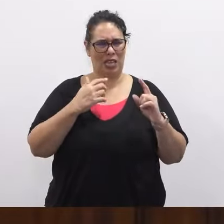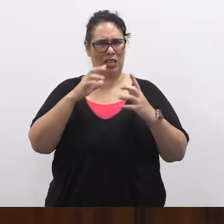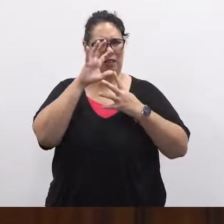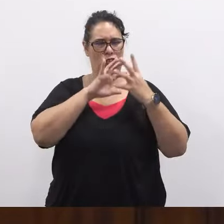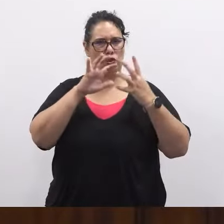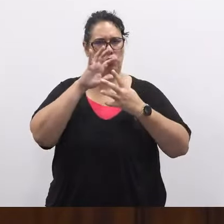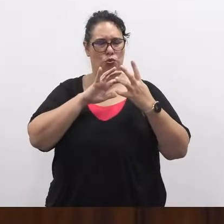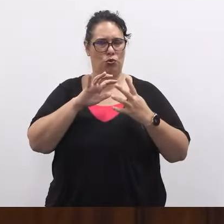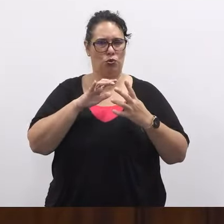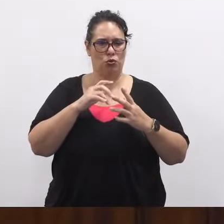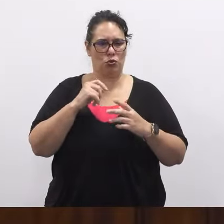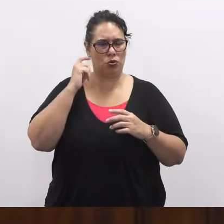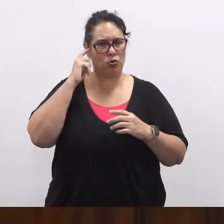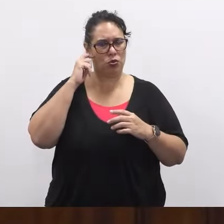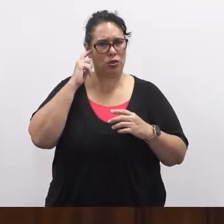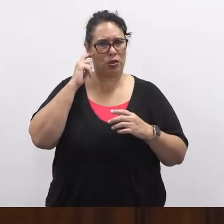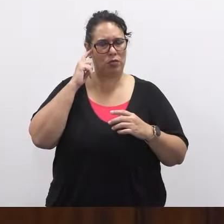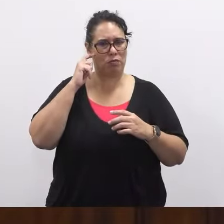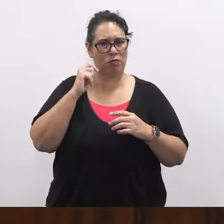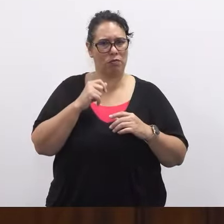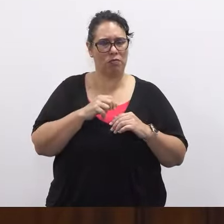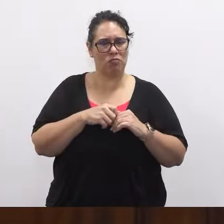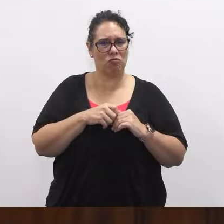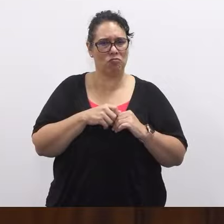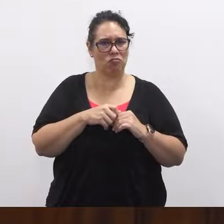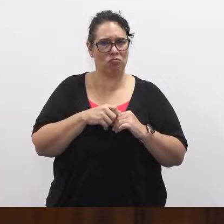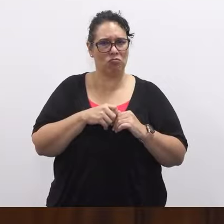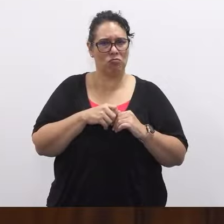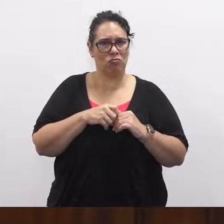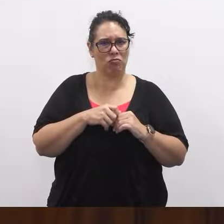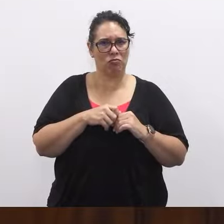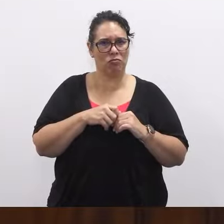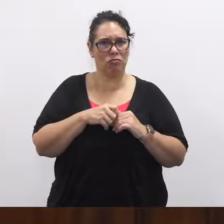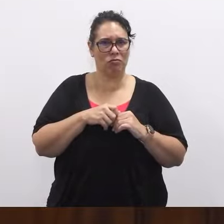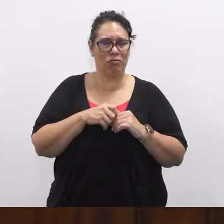from the facilities fees report that you shared with us,